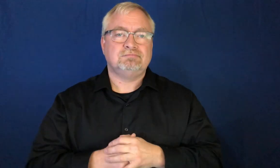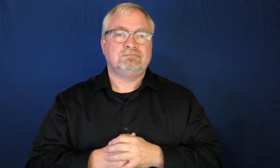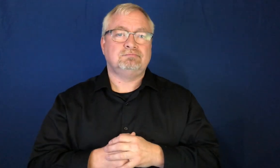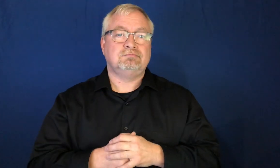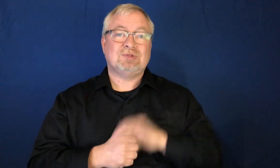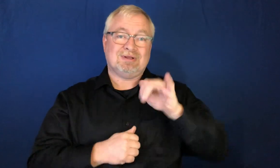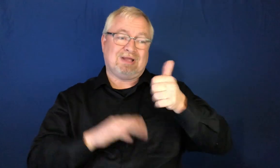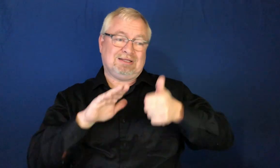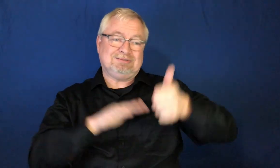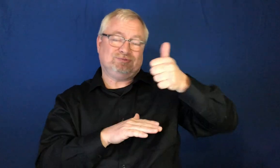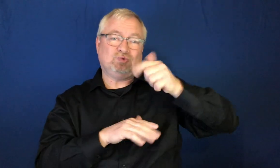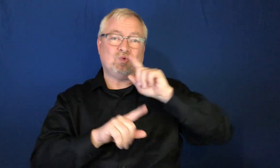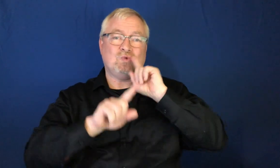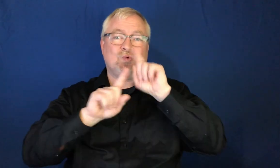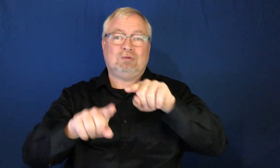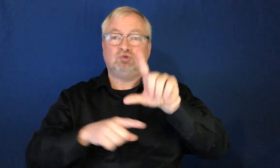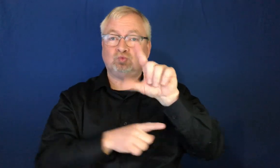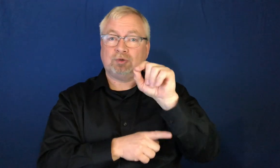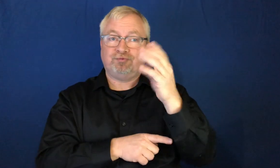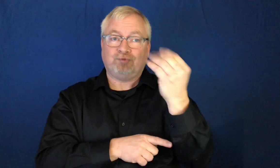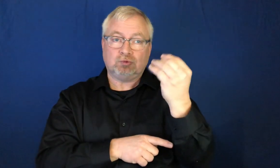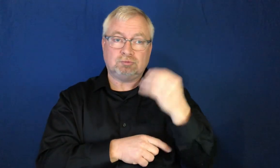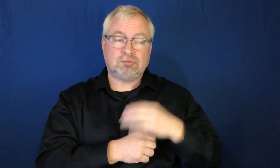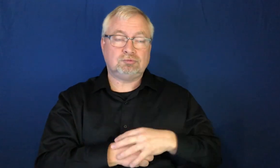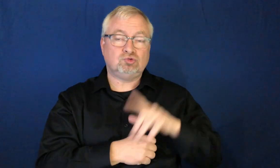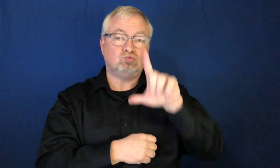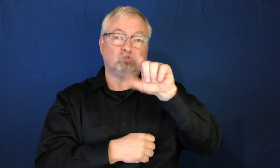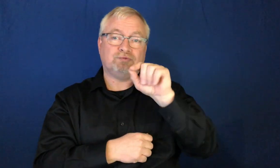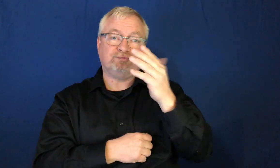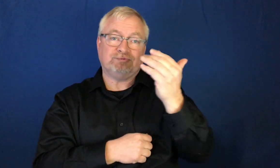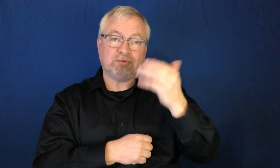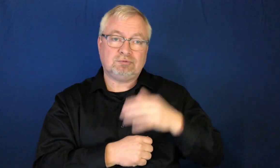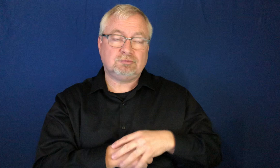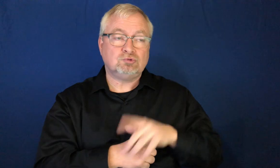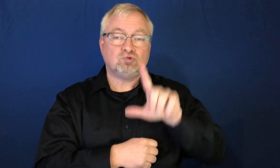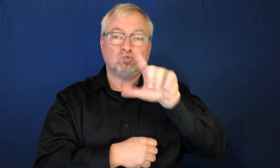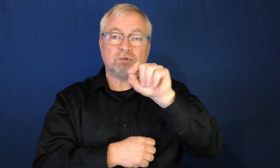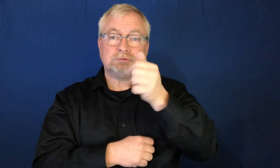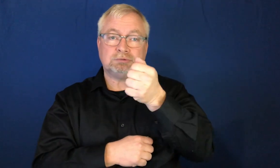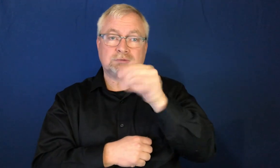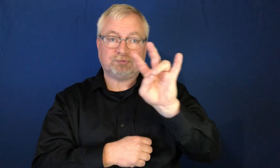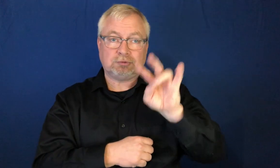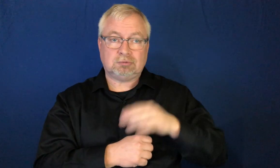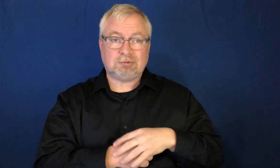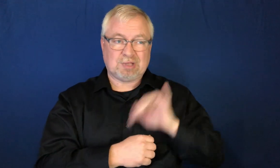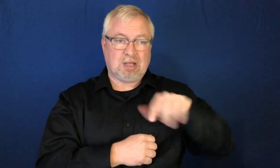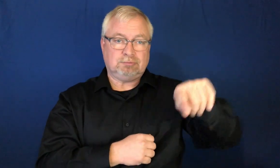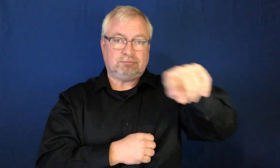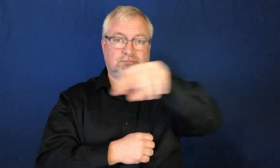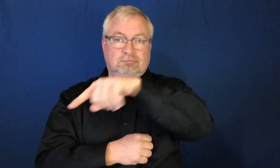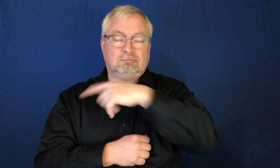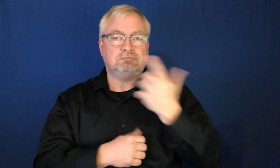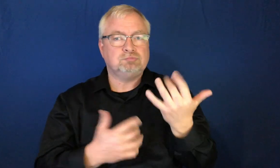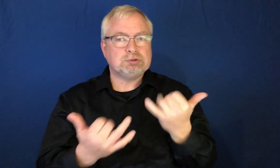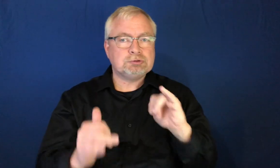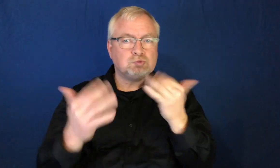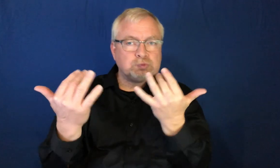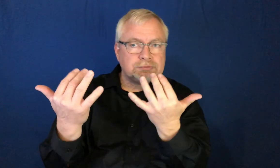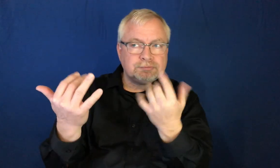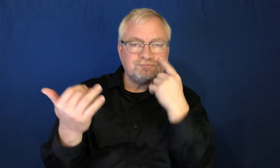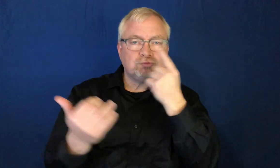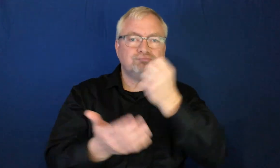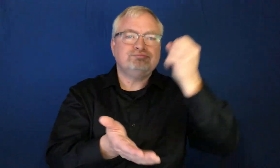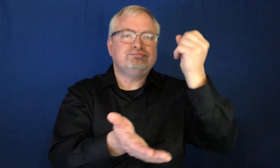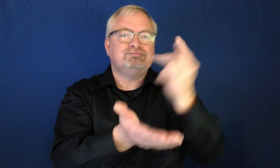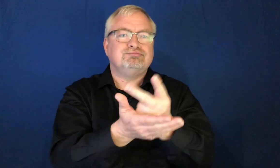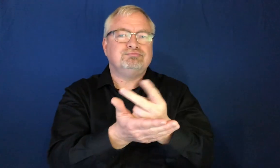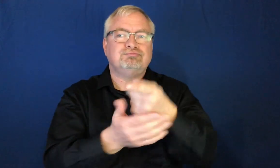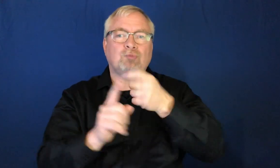Executive Orders 20-14, 20-15, and 20-17 are subject to approval by